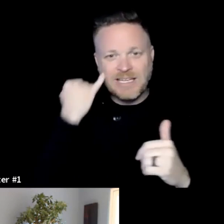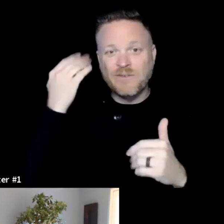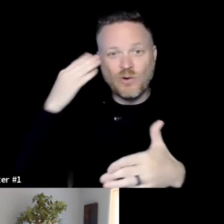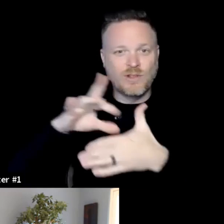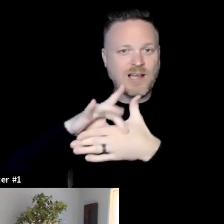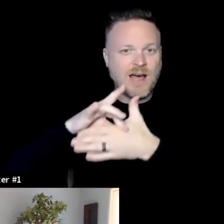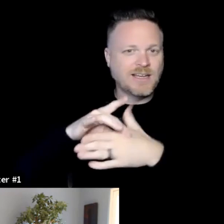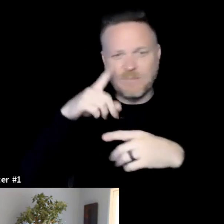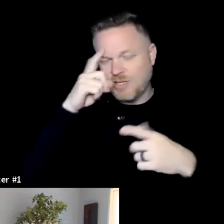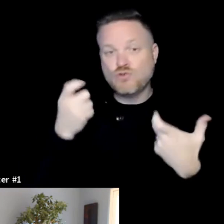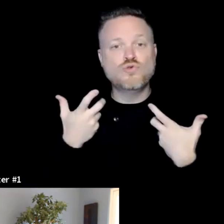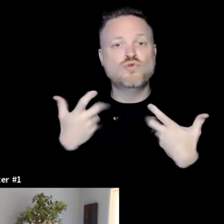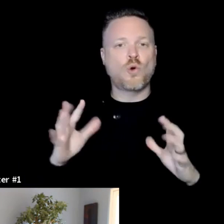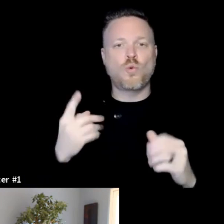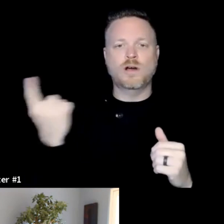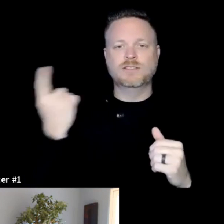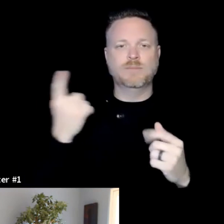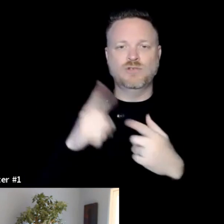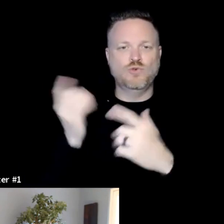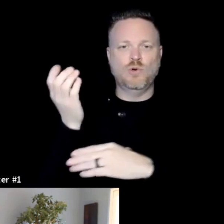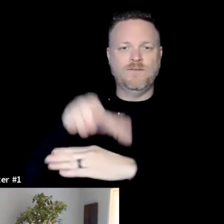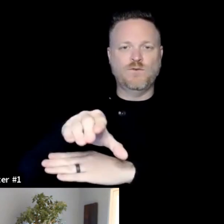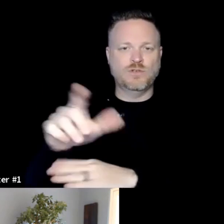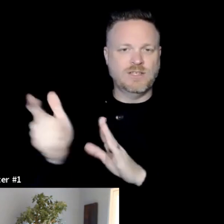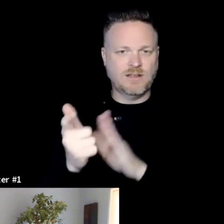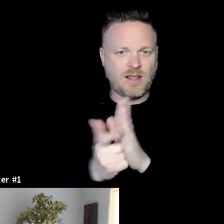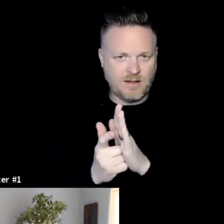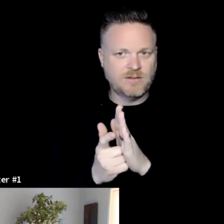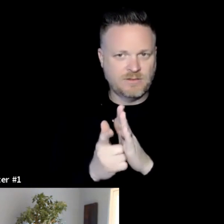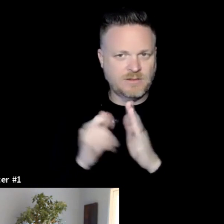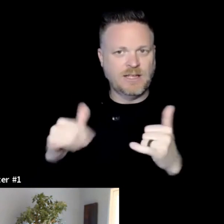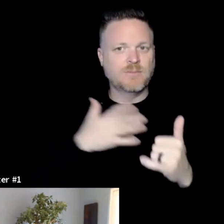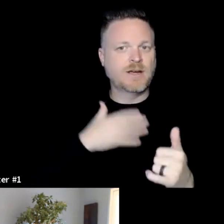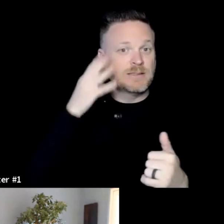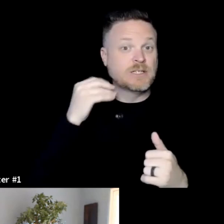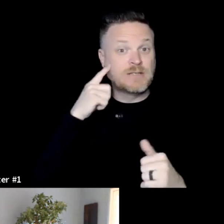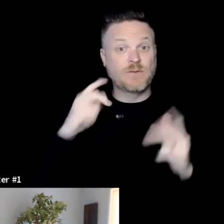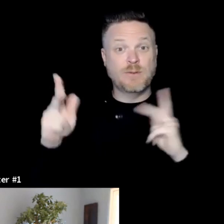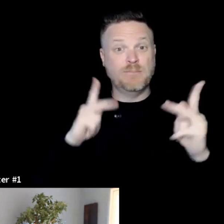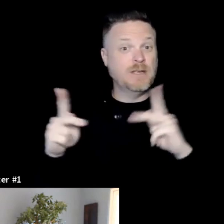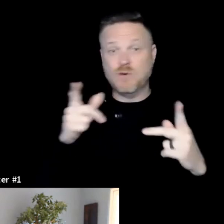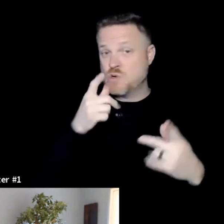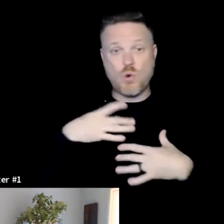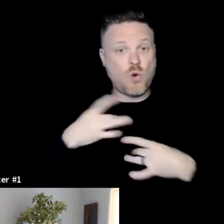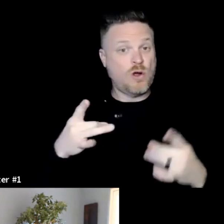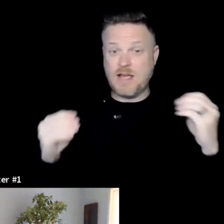want someone enforcing the law. The people that don't like more laws are typically those bad